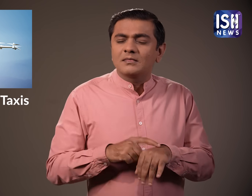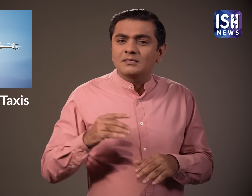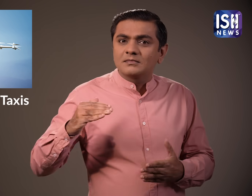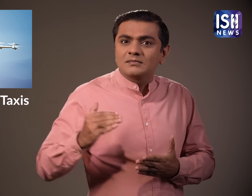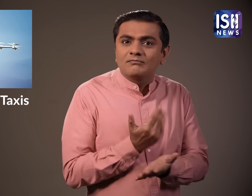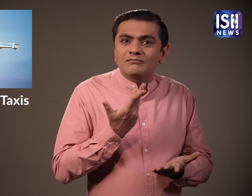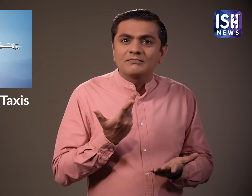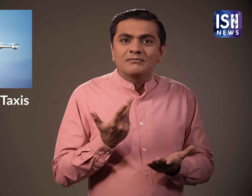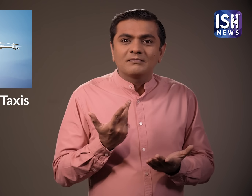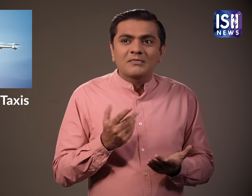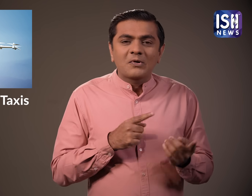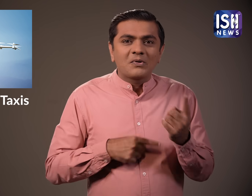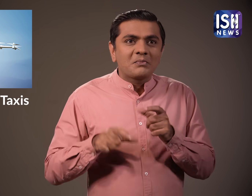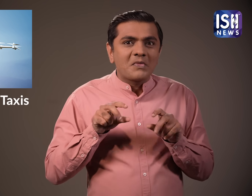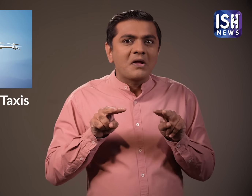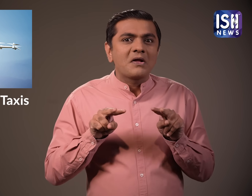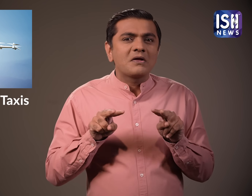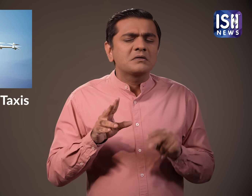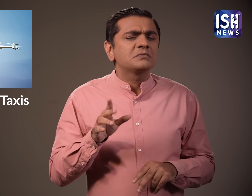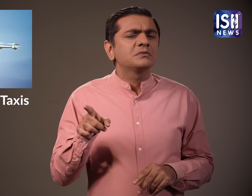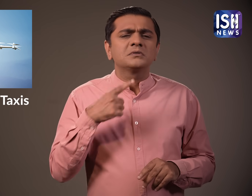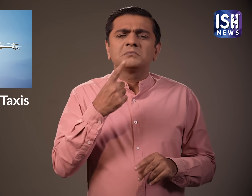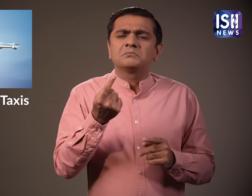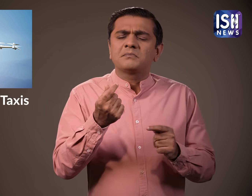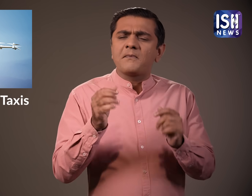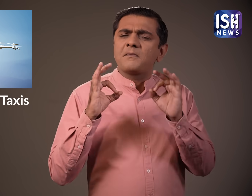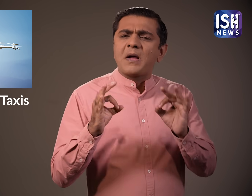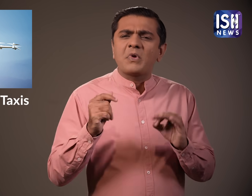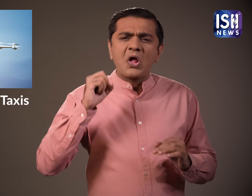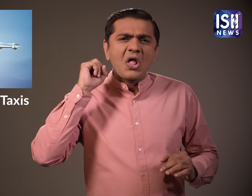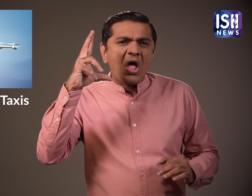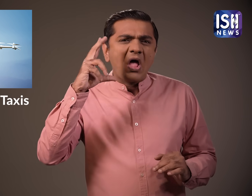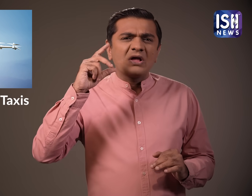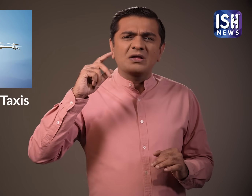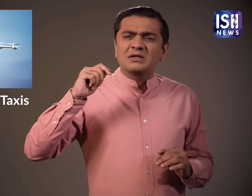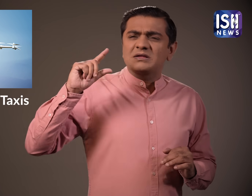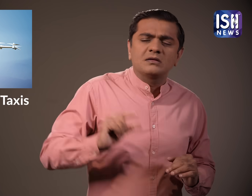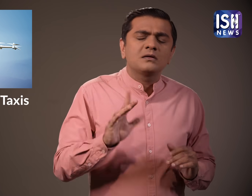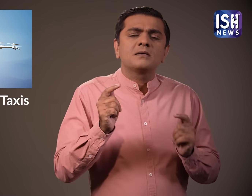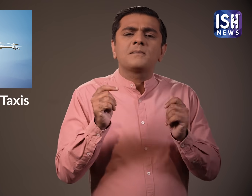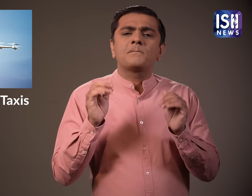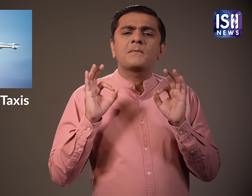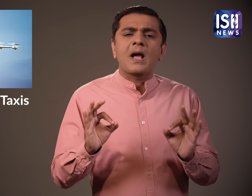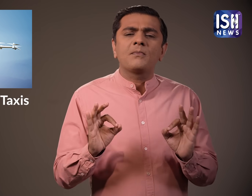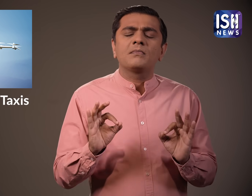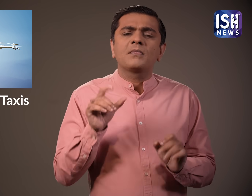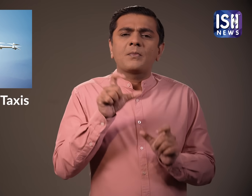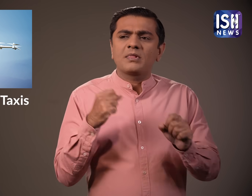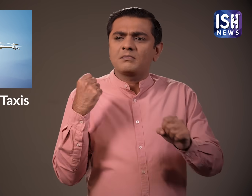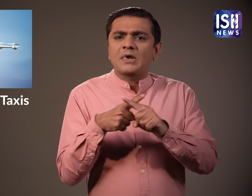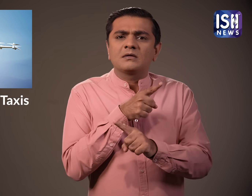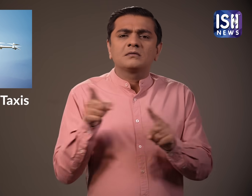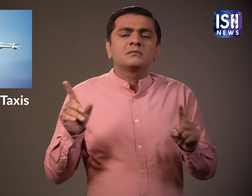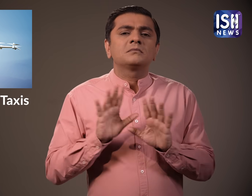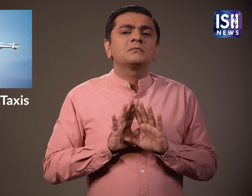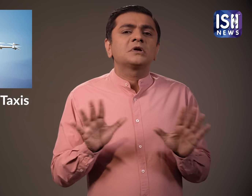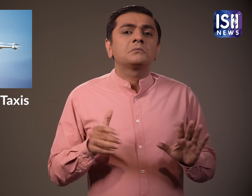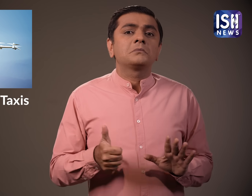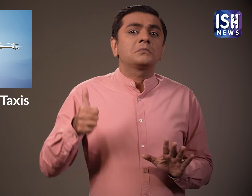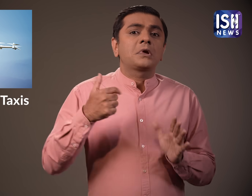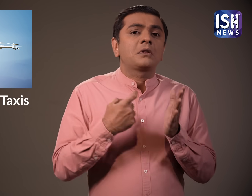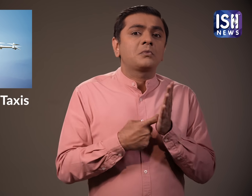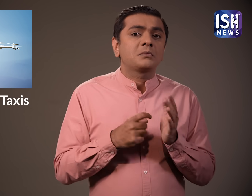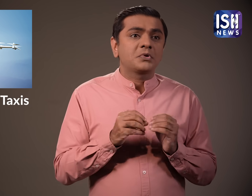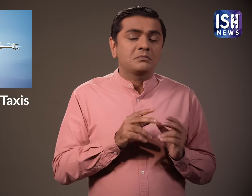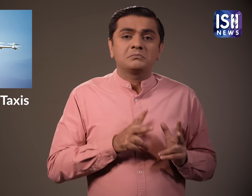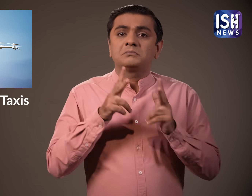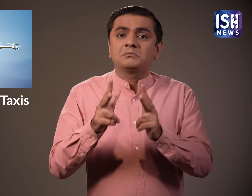Bhatia said that this will save so much time and it is very affordable as well!